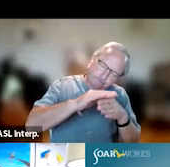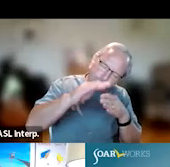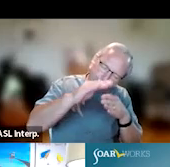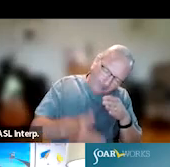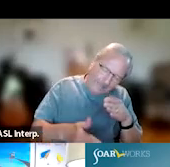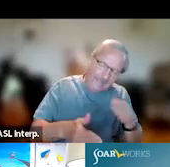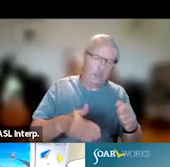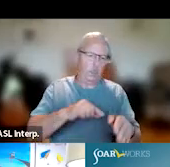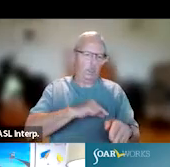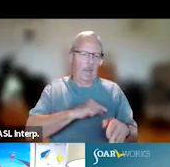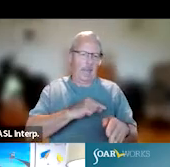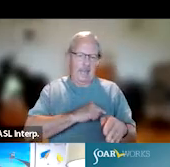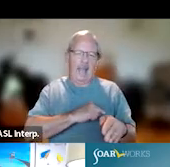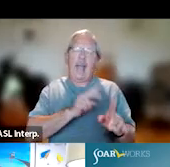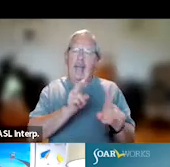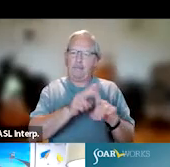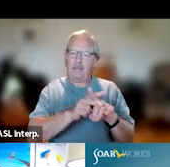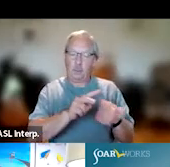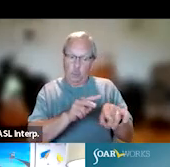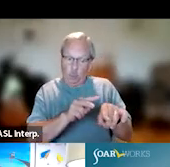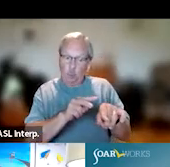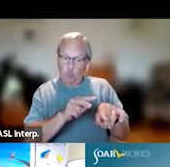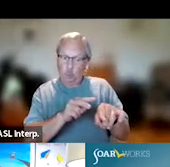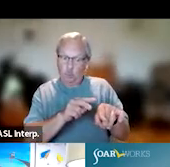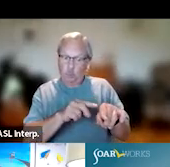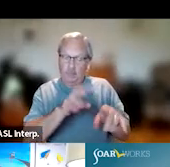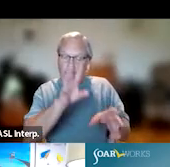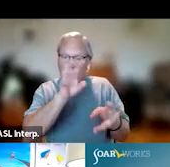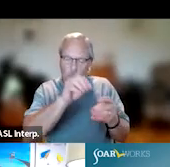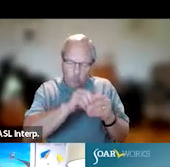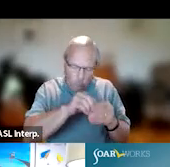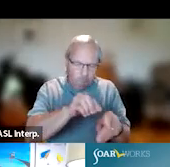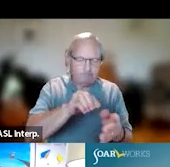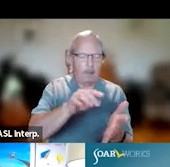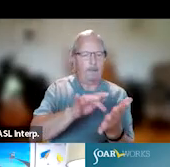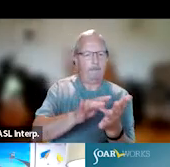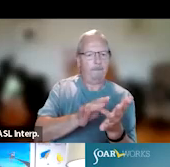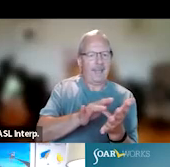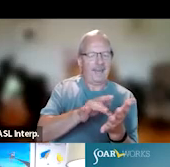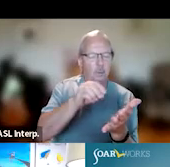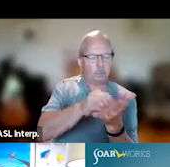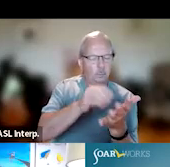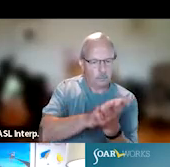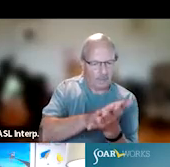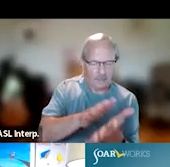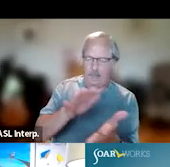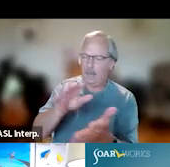Those complete applications include medical records. It includes a medical summary report.